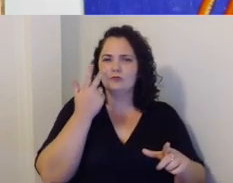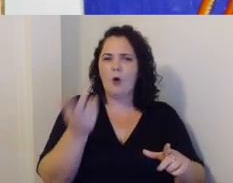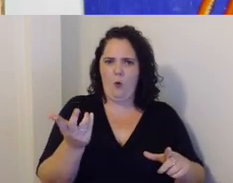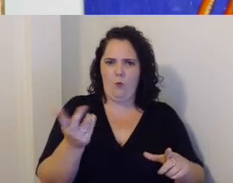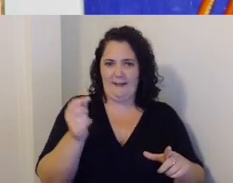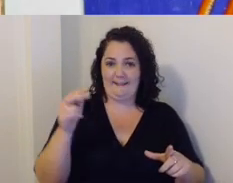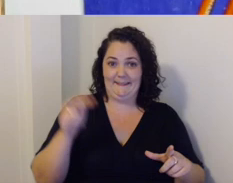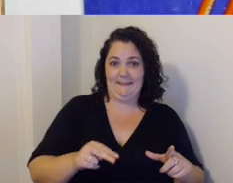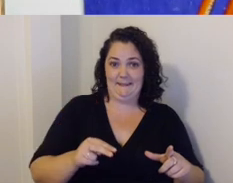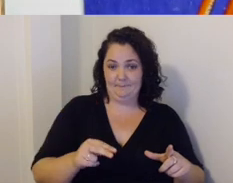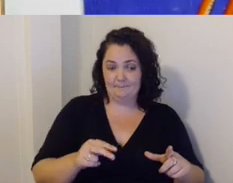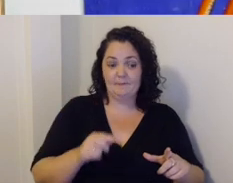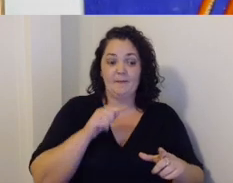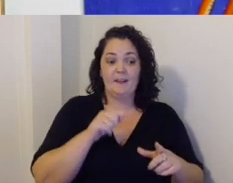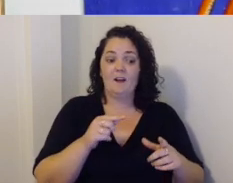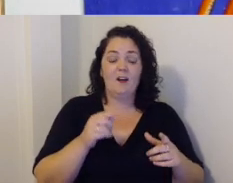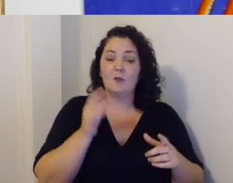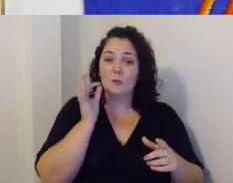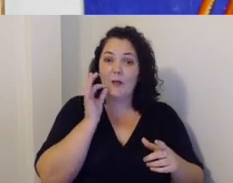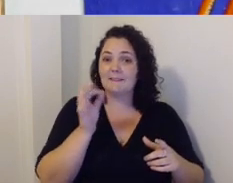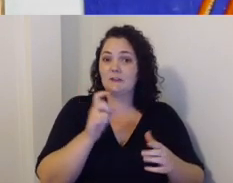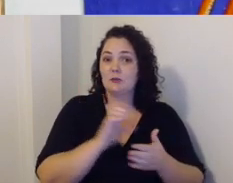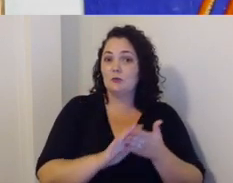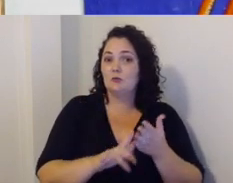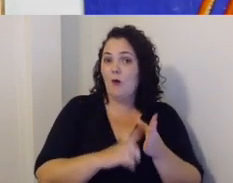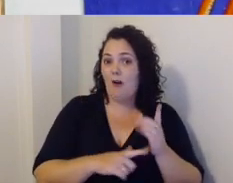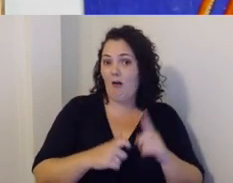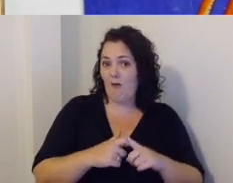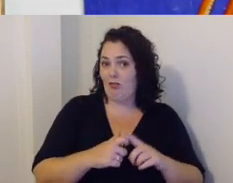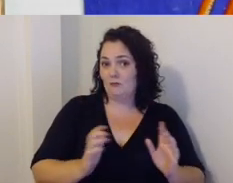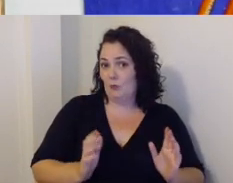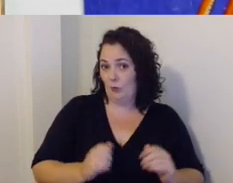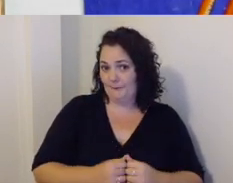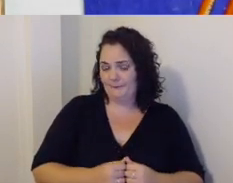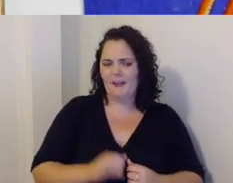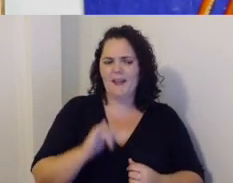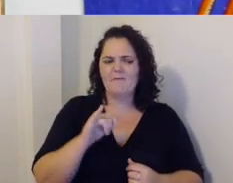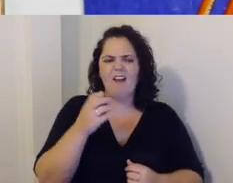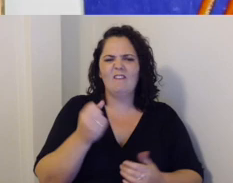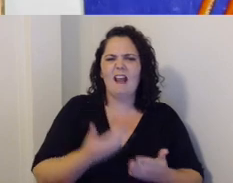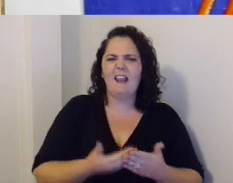so that's just dry white chalk now I'm going to keep rubbing it in, if it has some powder still